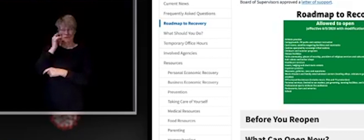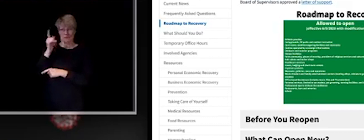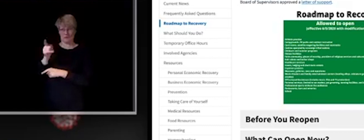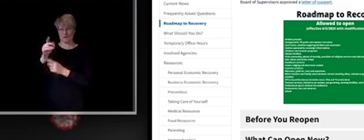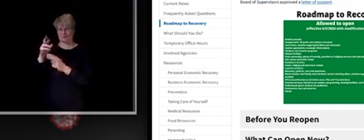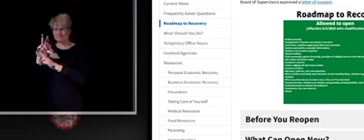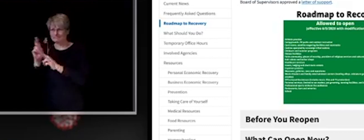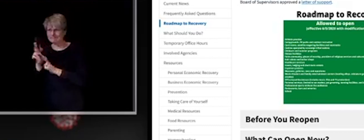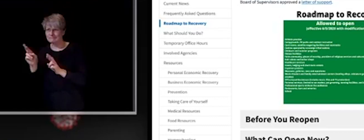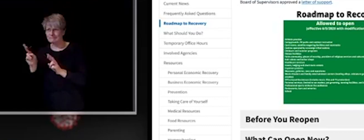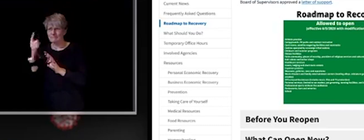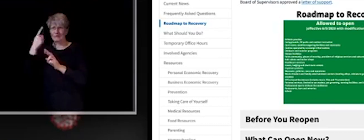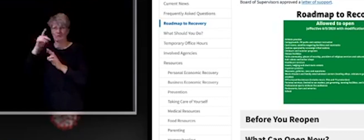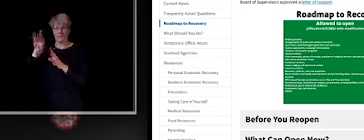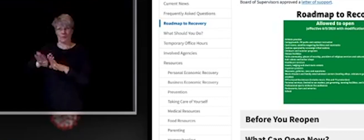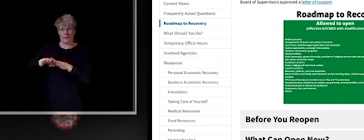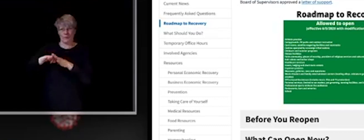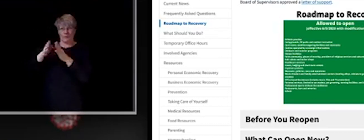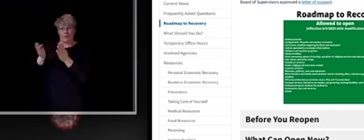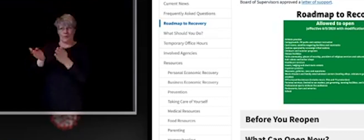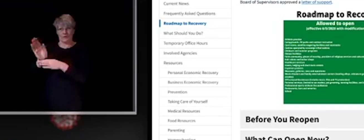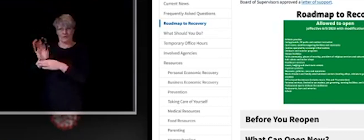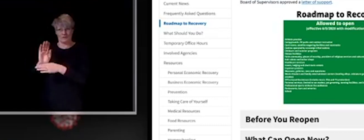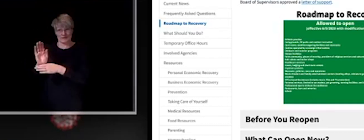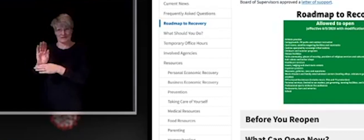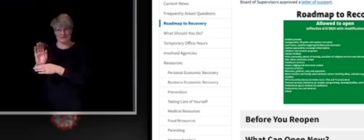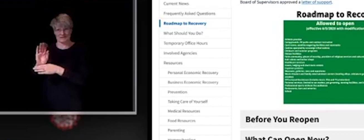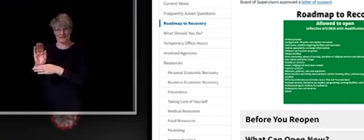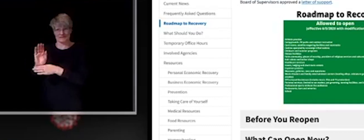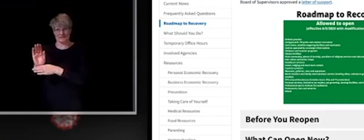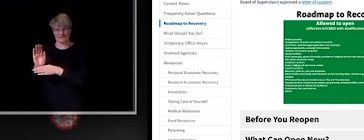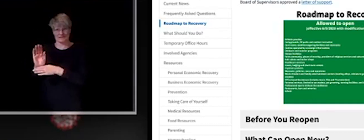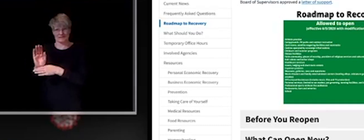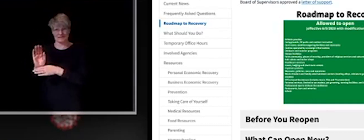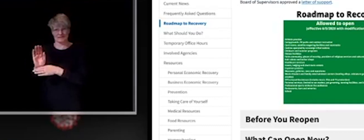because many businesses have either had their own professional organization guidance, or